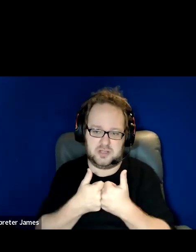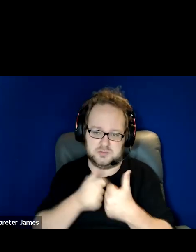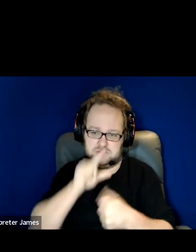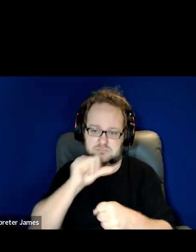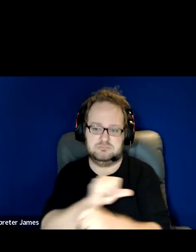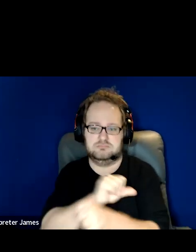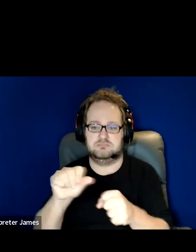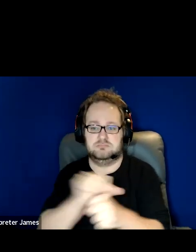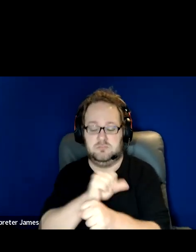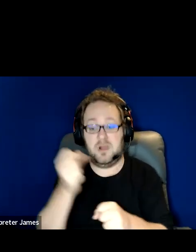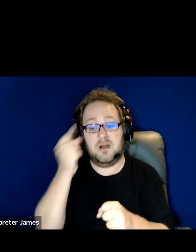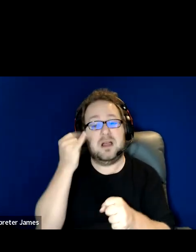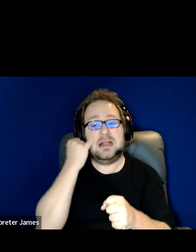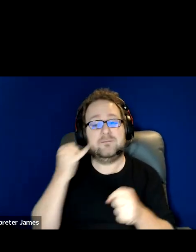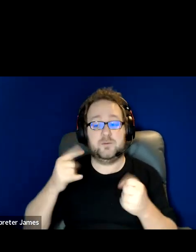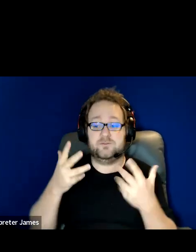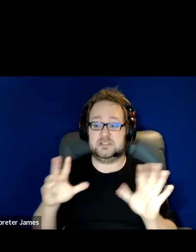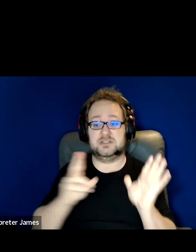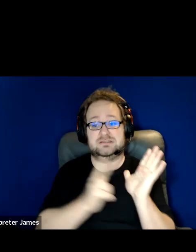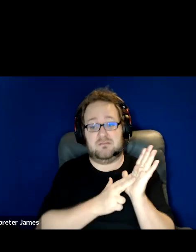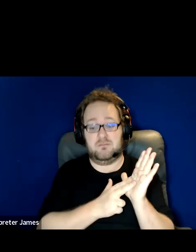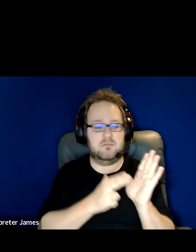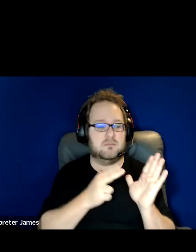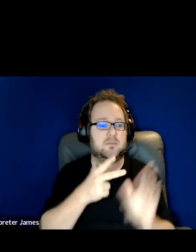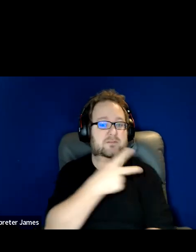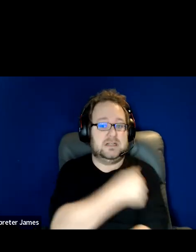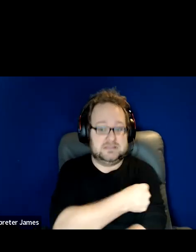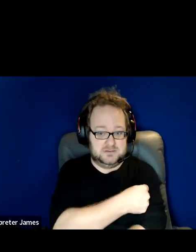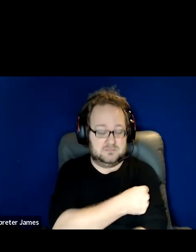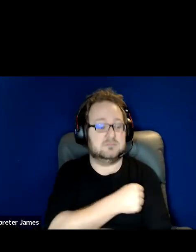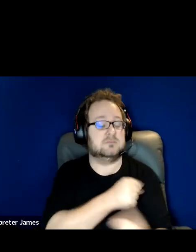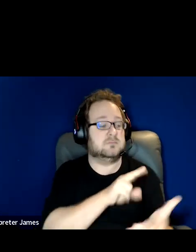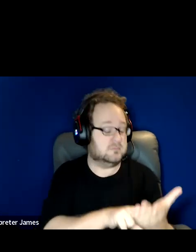if you have signed up for a vaccine only to have your appointment cancelled.